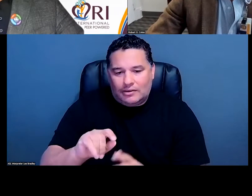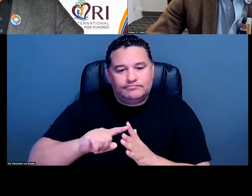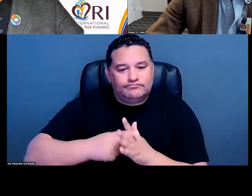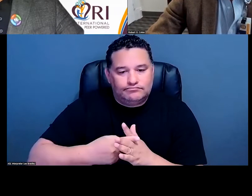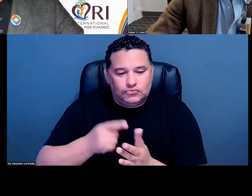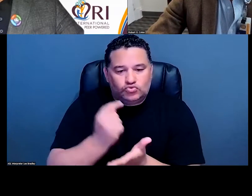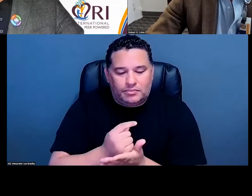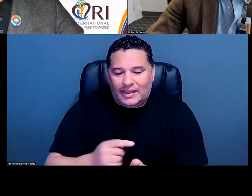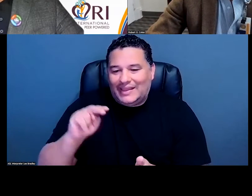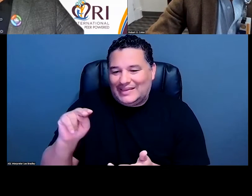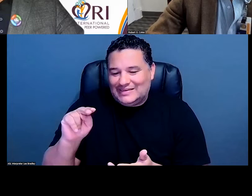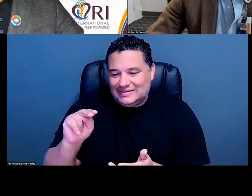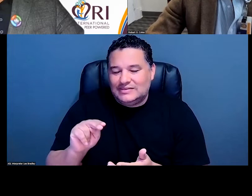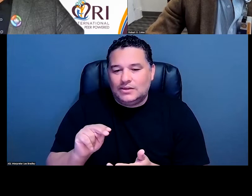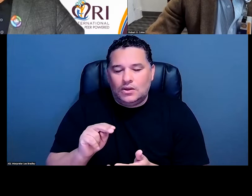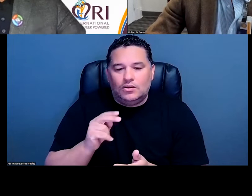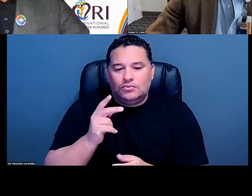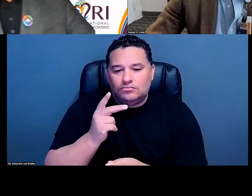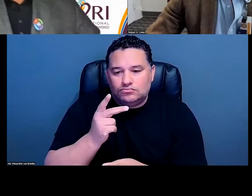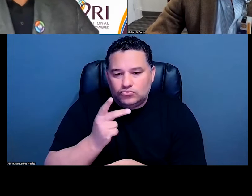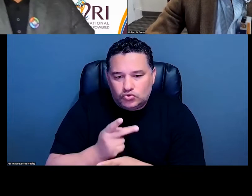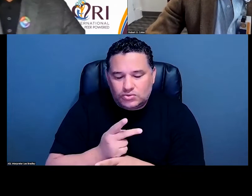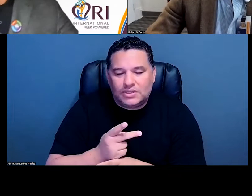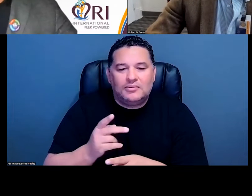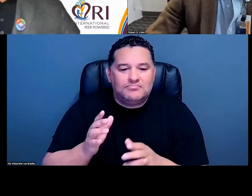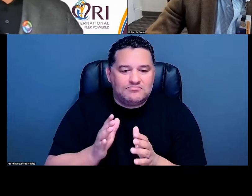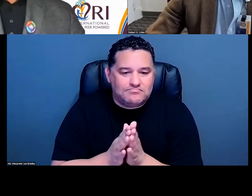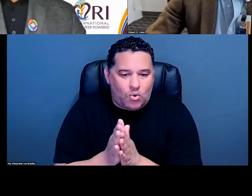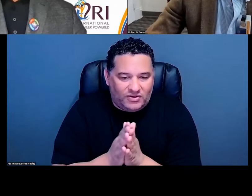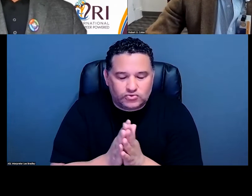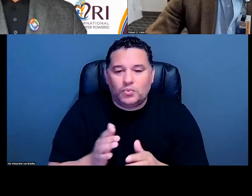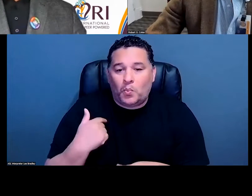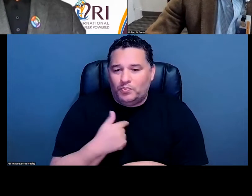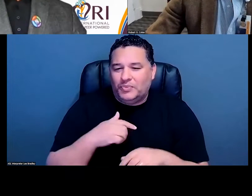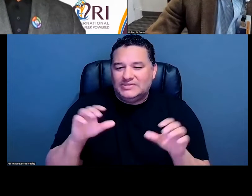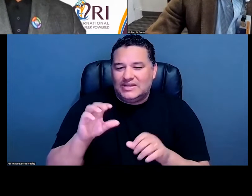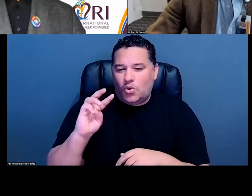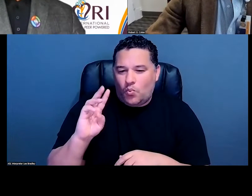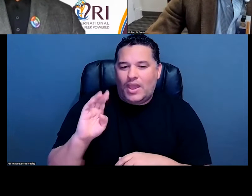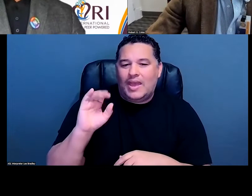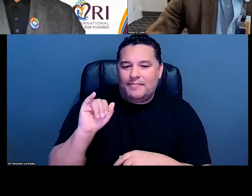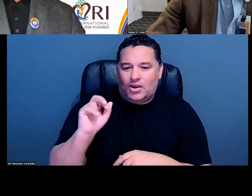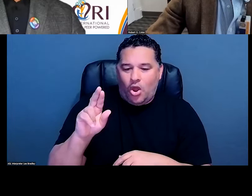FOR, G FOR GOAL SETTING. A FOR ACTION PLANNING . I, INITIATING TREATMENT, AND N,